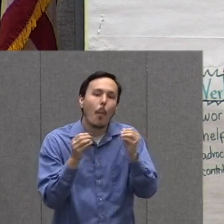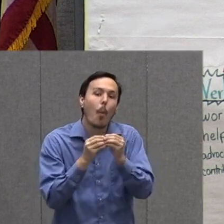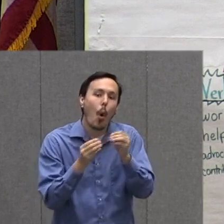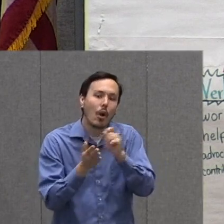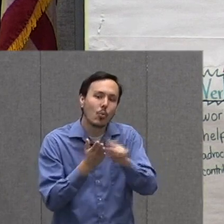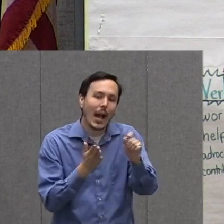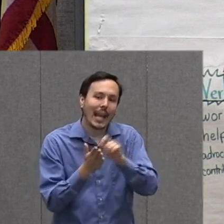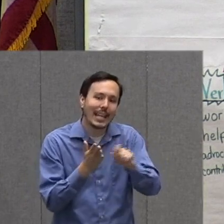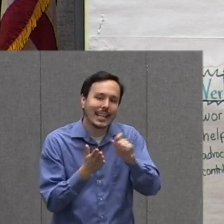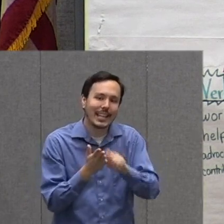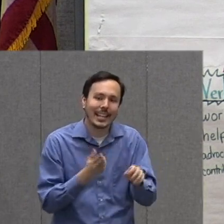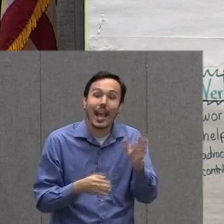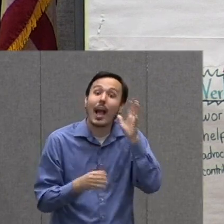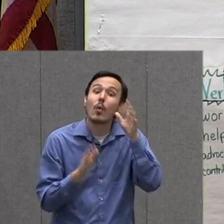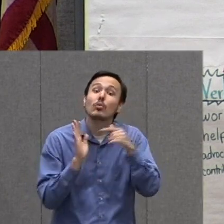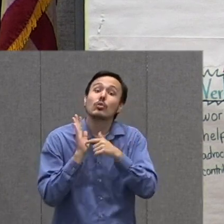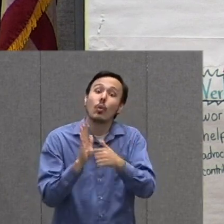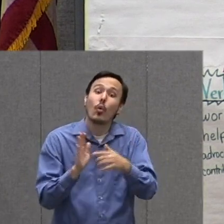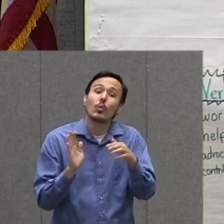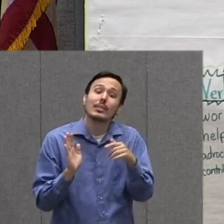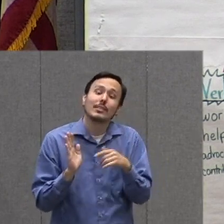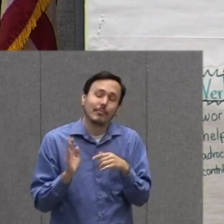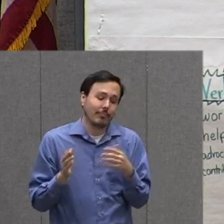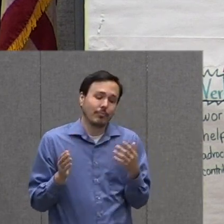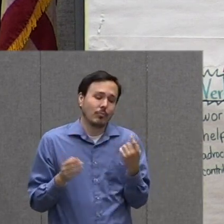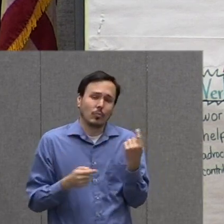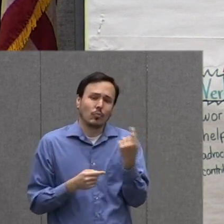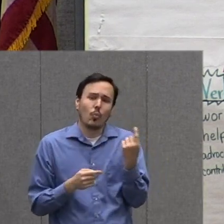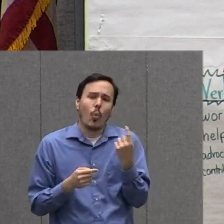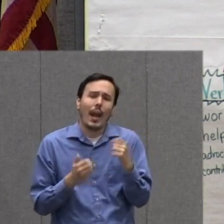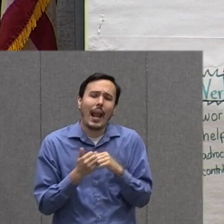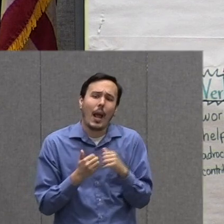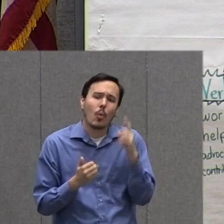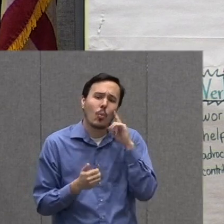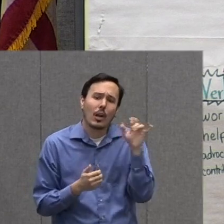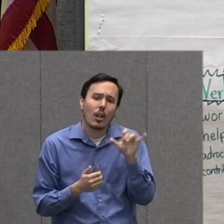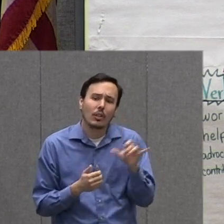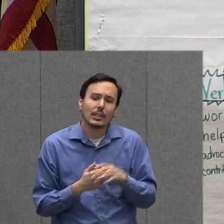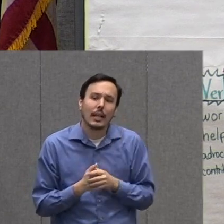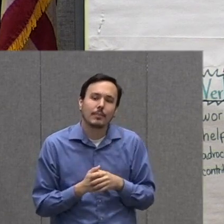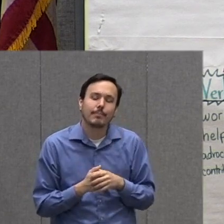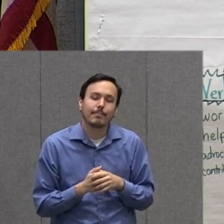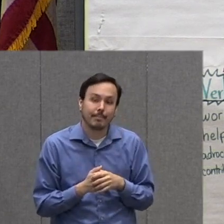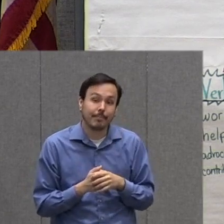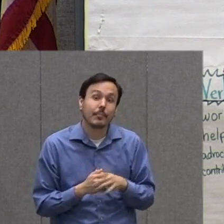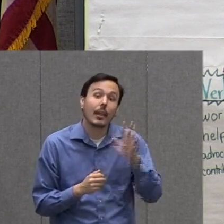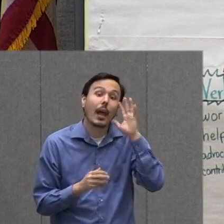I'm going to show you an example of one. I am going to choose collaborative